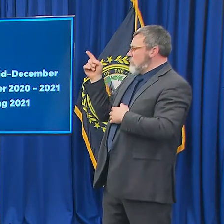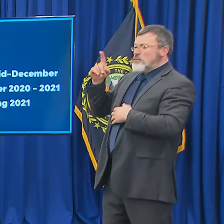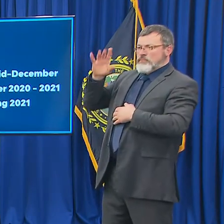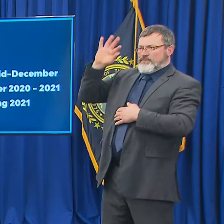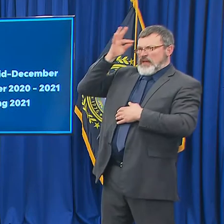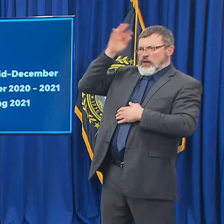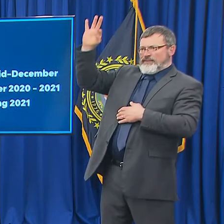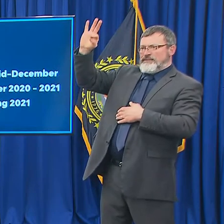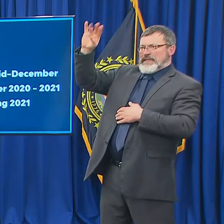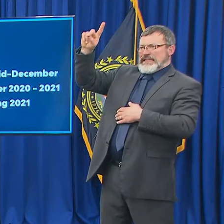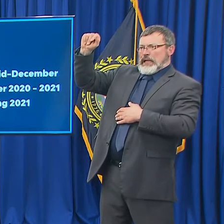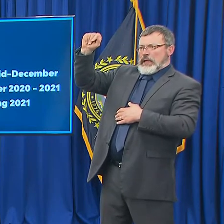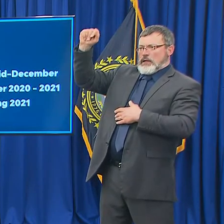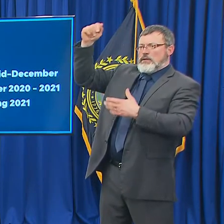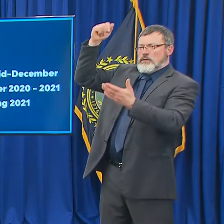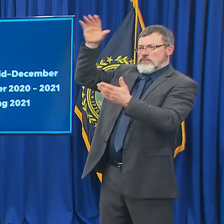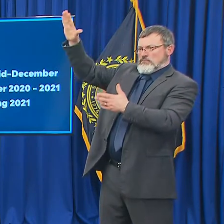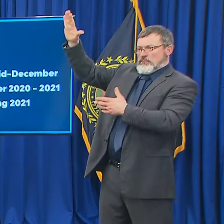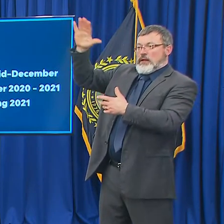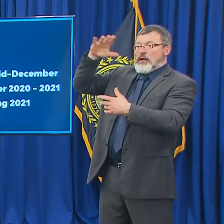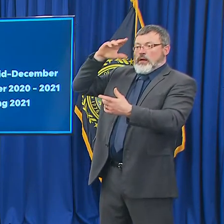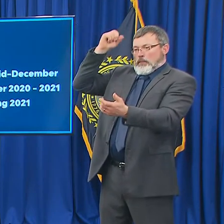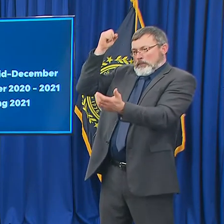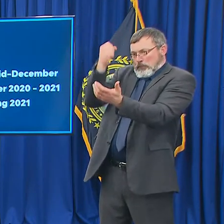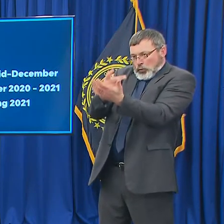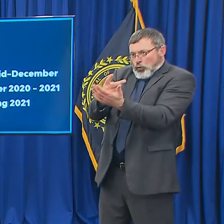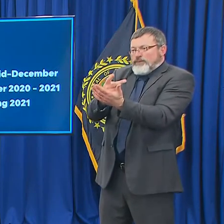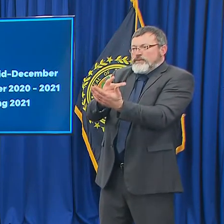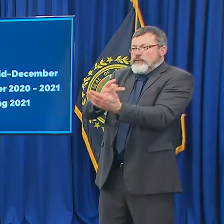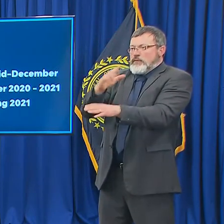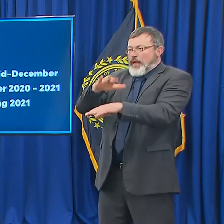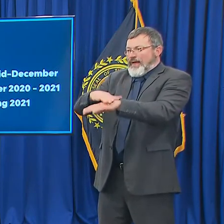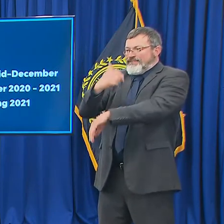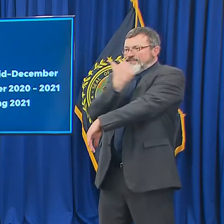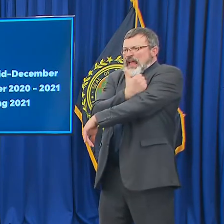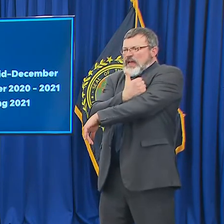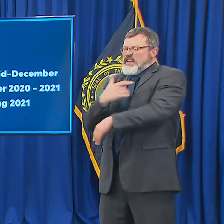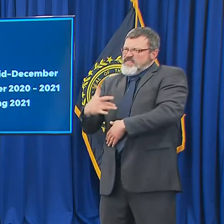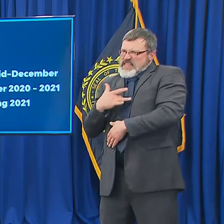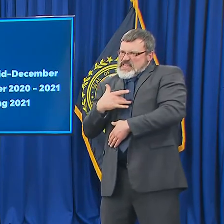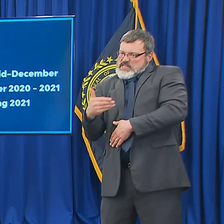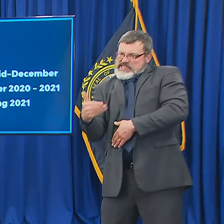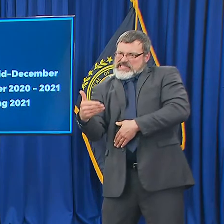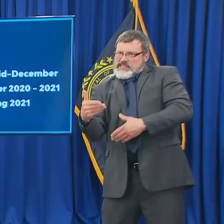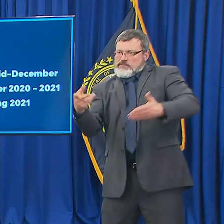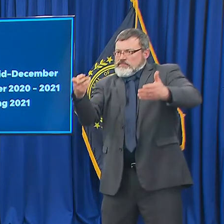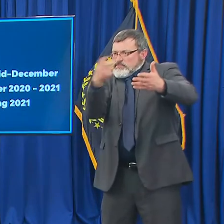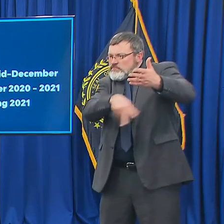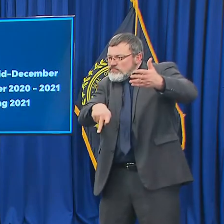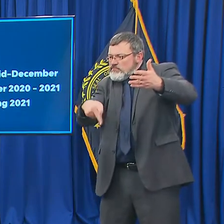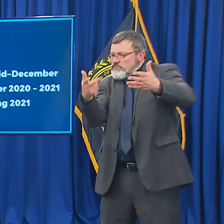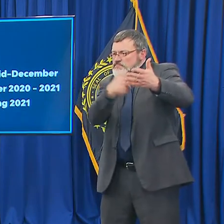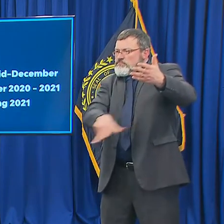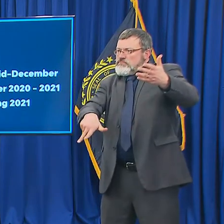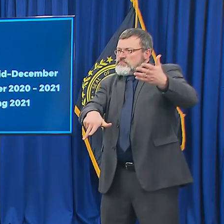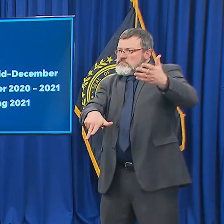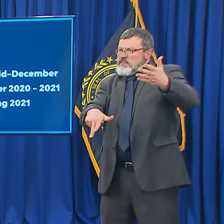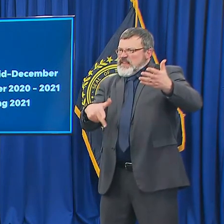and we will spend our first few months vaccinating people in phase 1. This of course, is contingent upon the availability